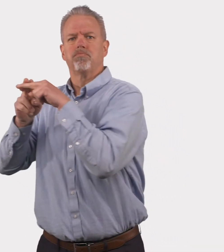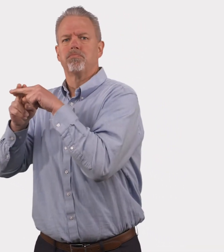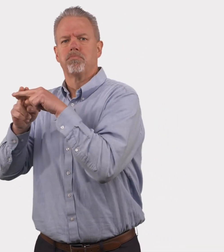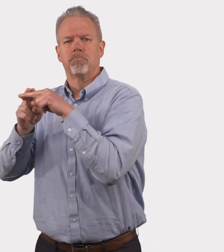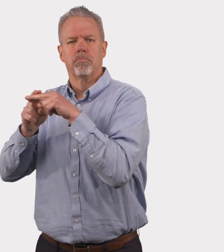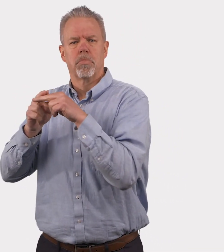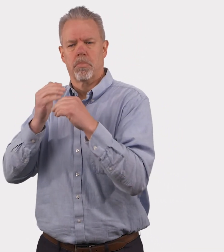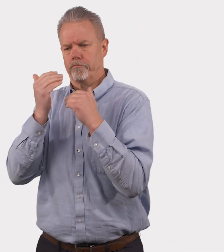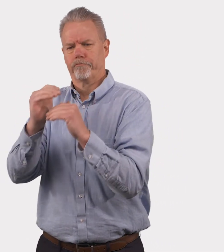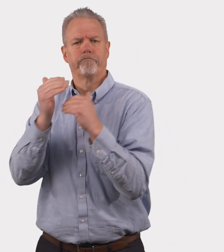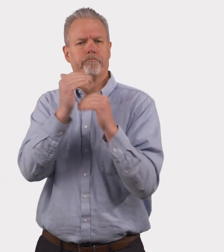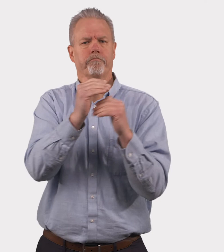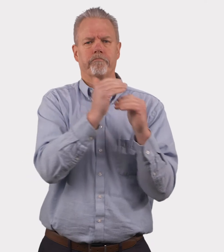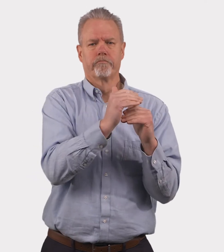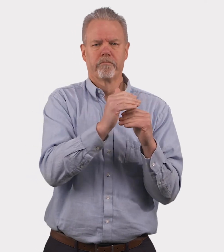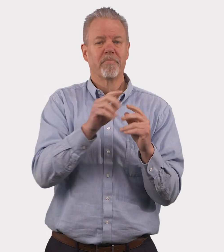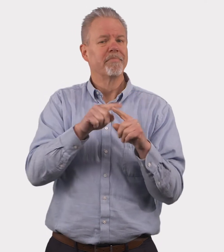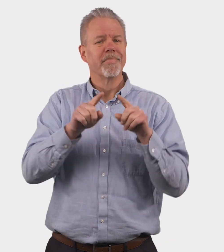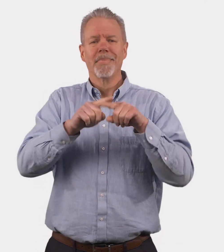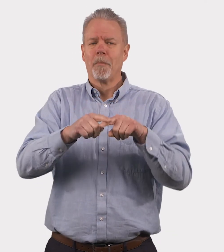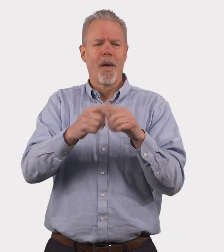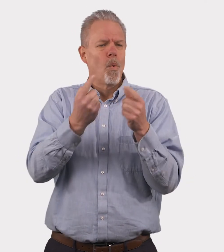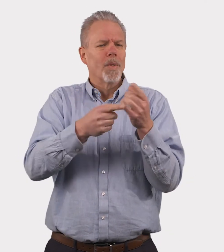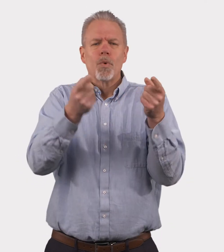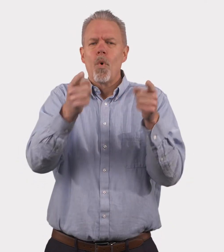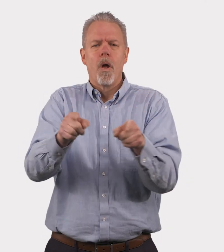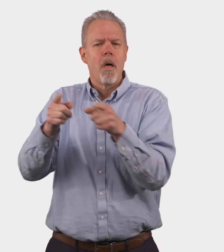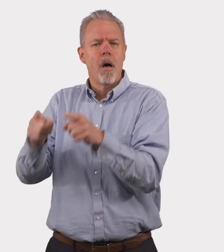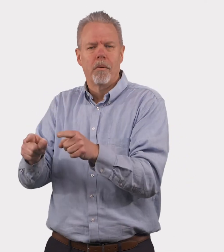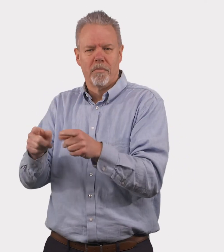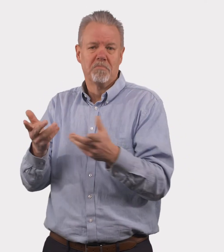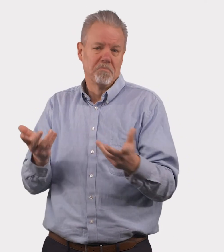relaxing or increasing restrictions as necessary,